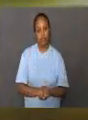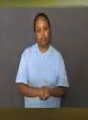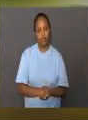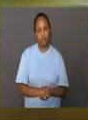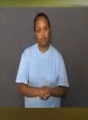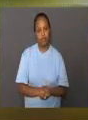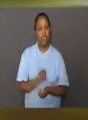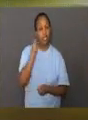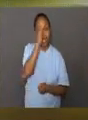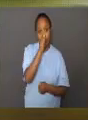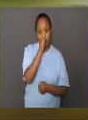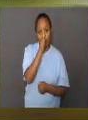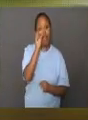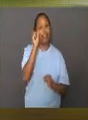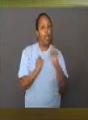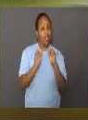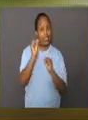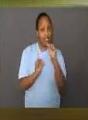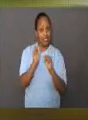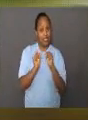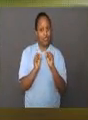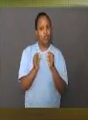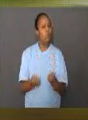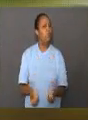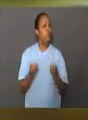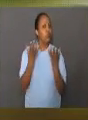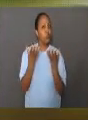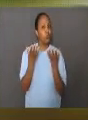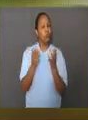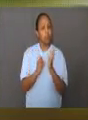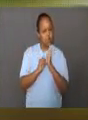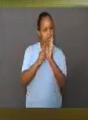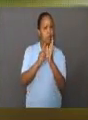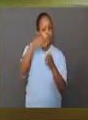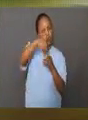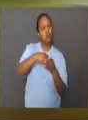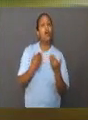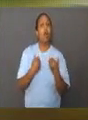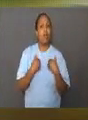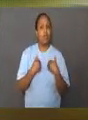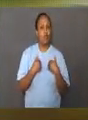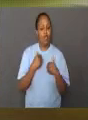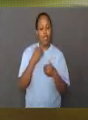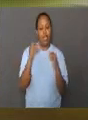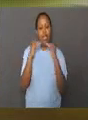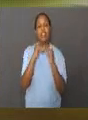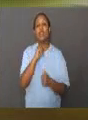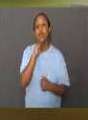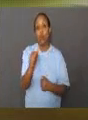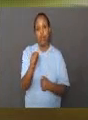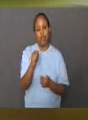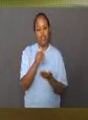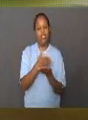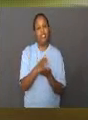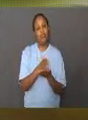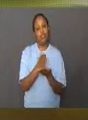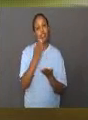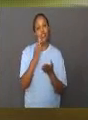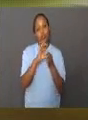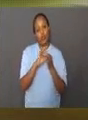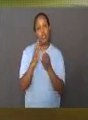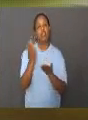ethiopian history contains many examples of the unequal distribution of social services